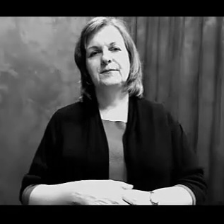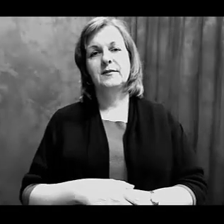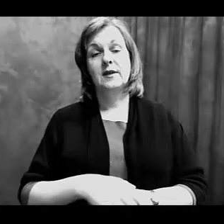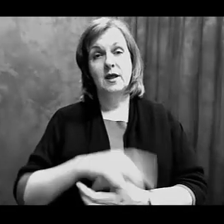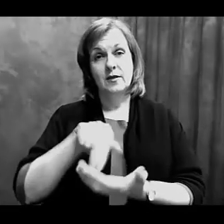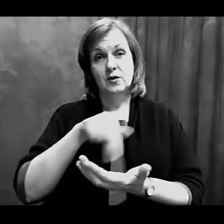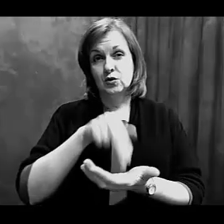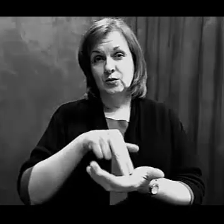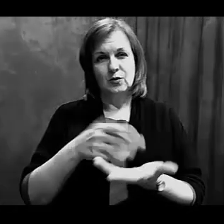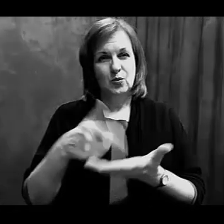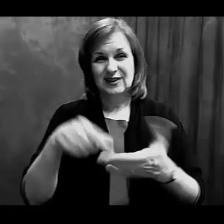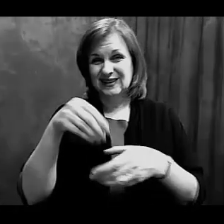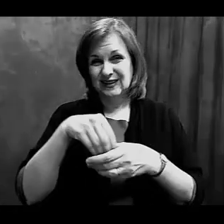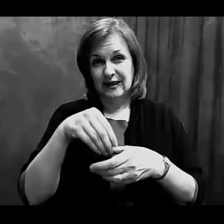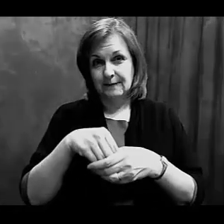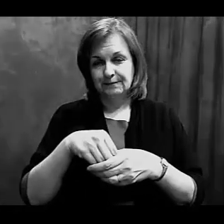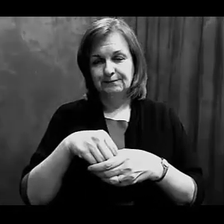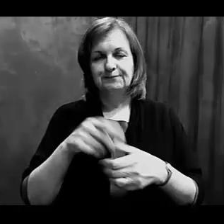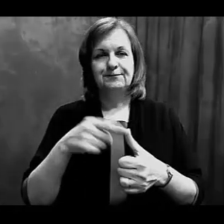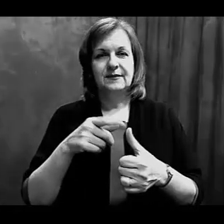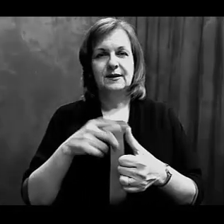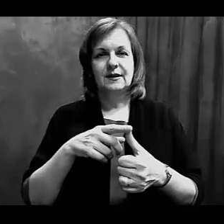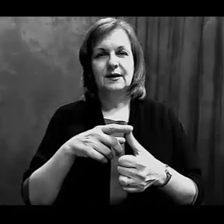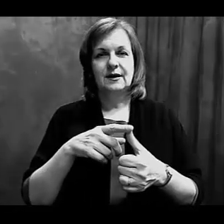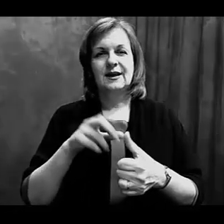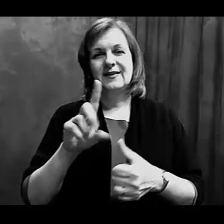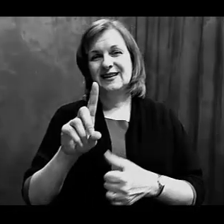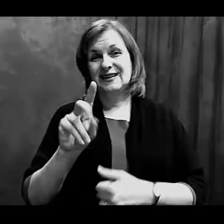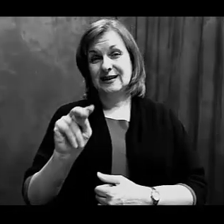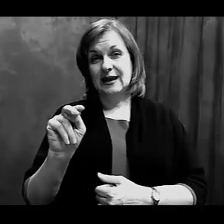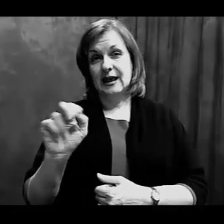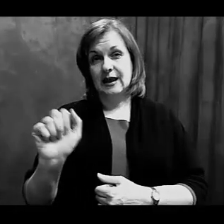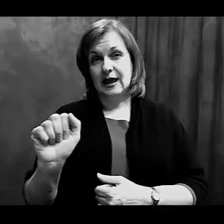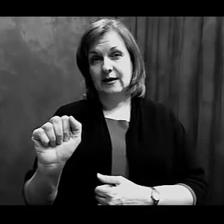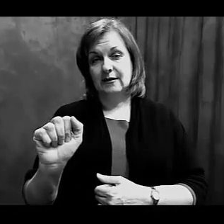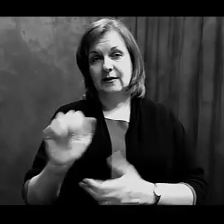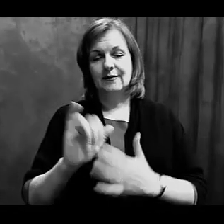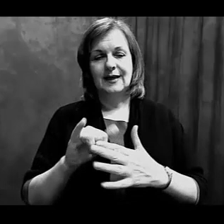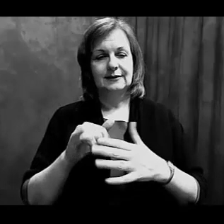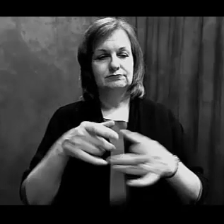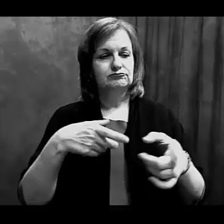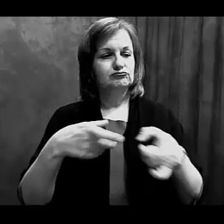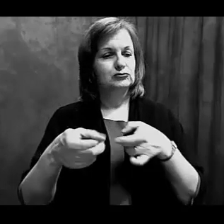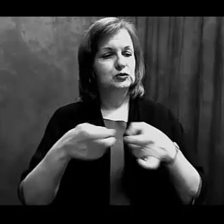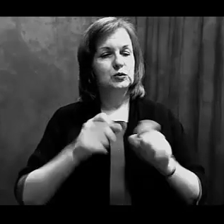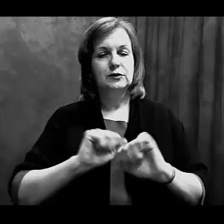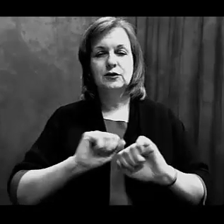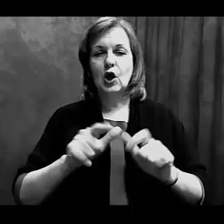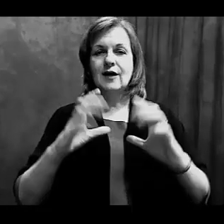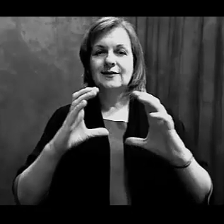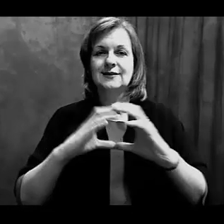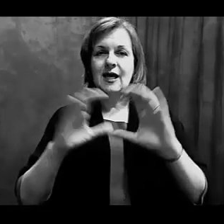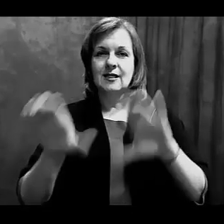so the nucleus is going to contain the cell's DNA and it's going to direct all the cell activities